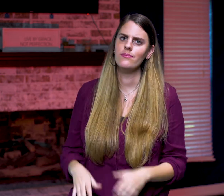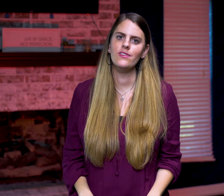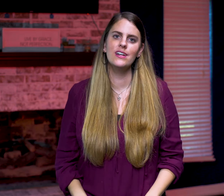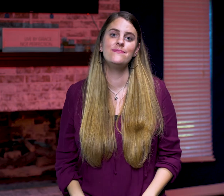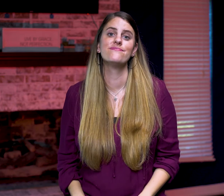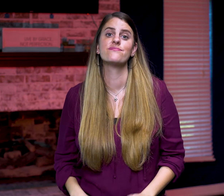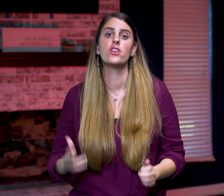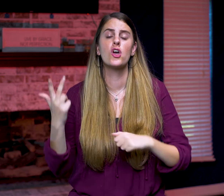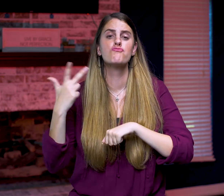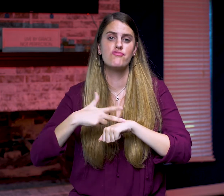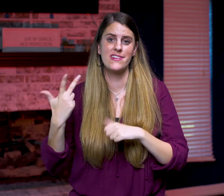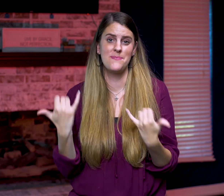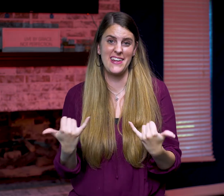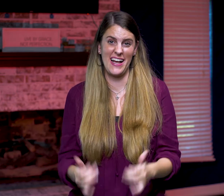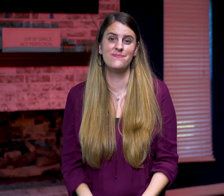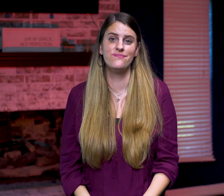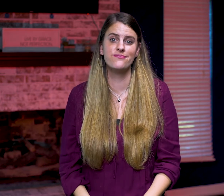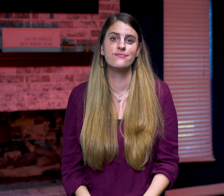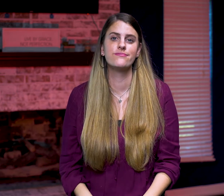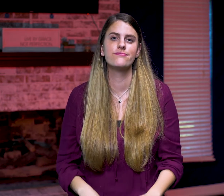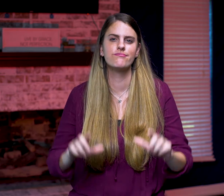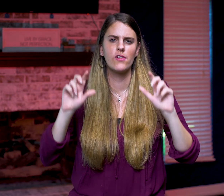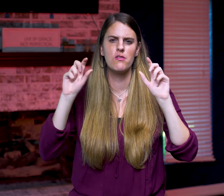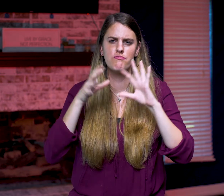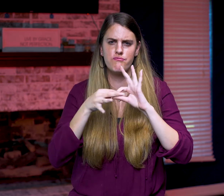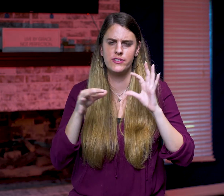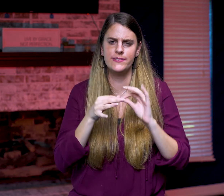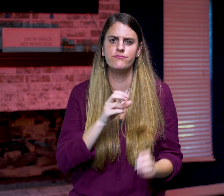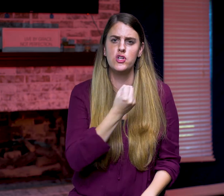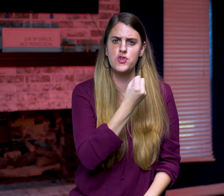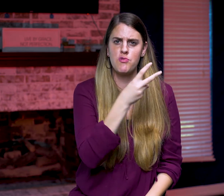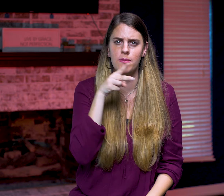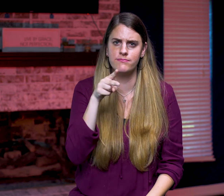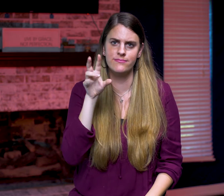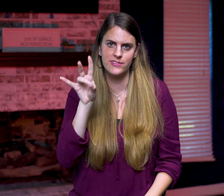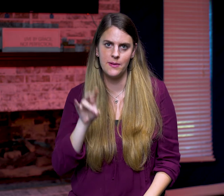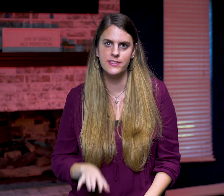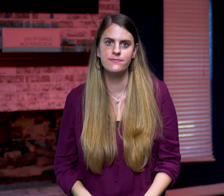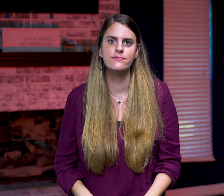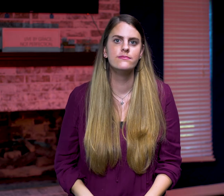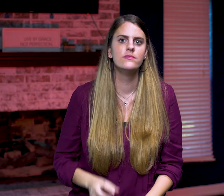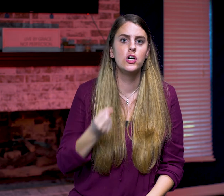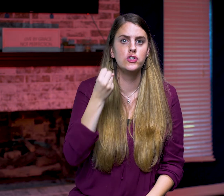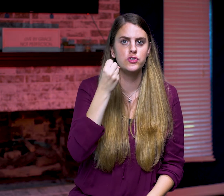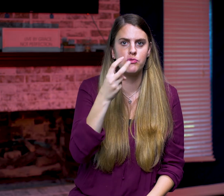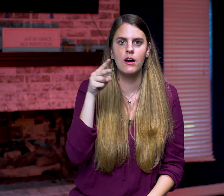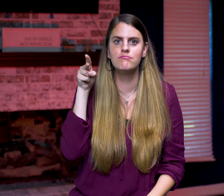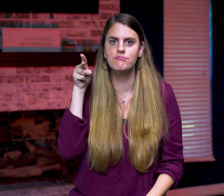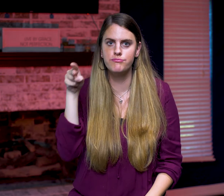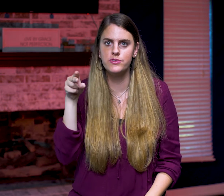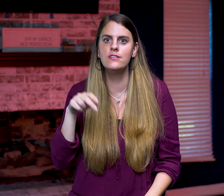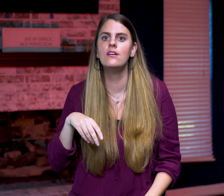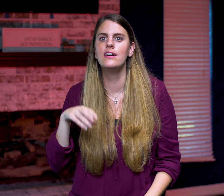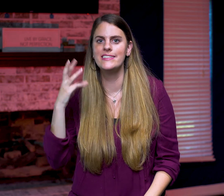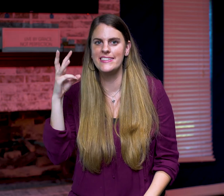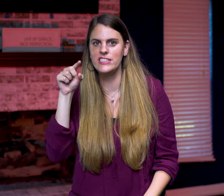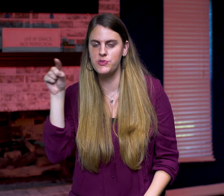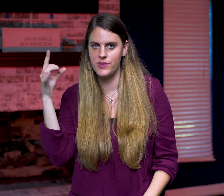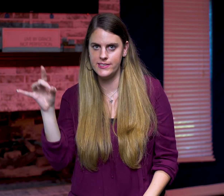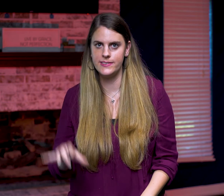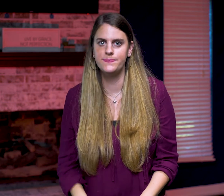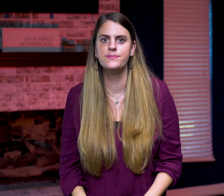Three times today (12:7, 12, 18),